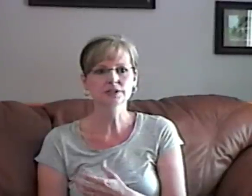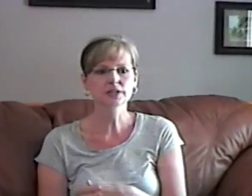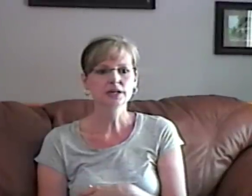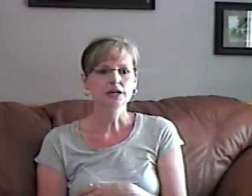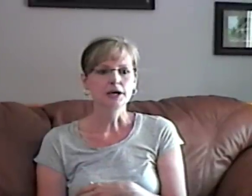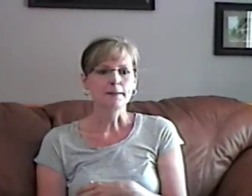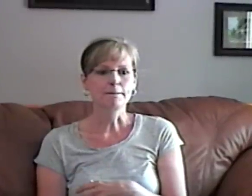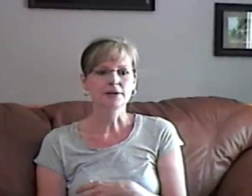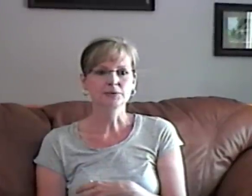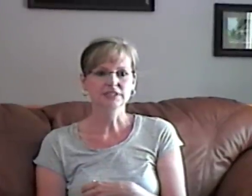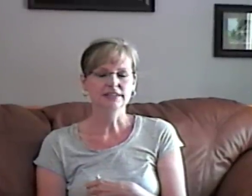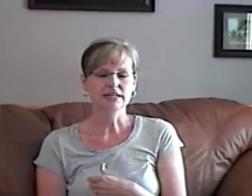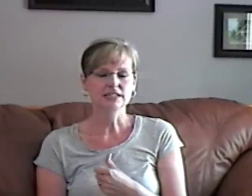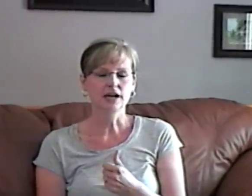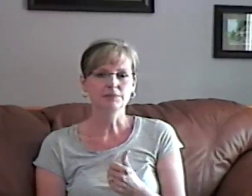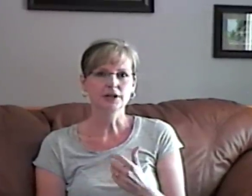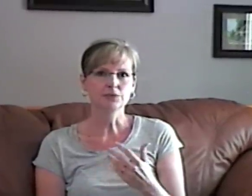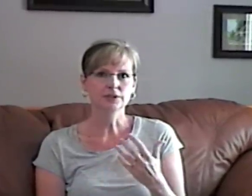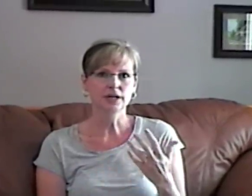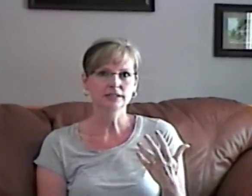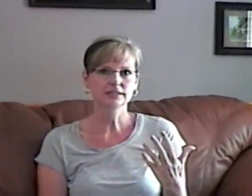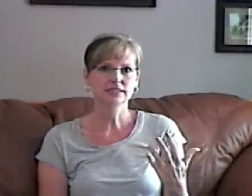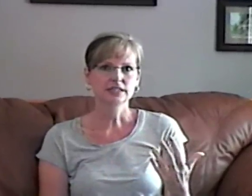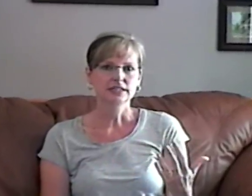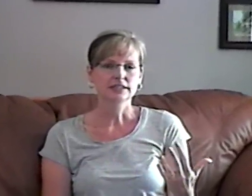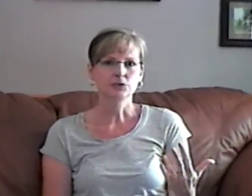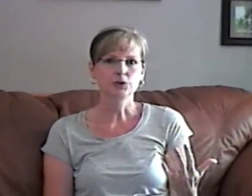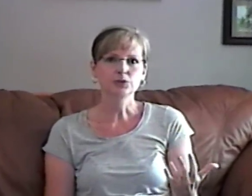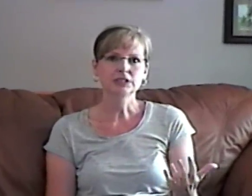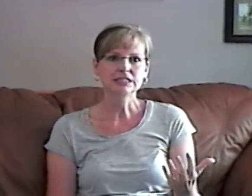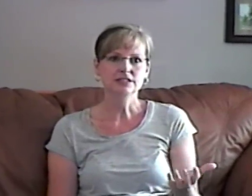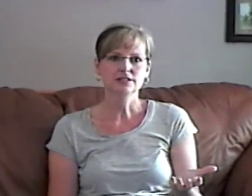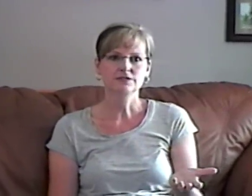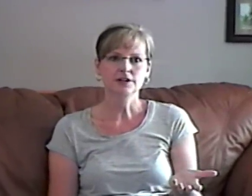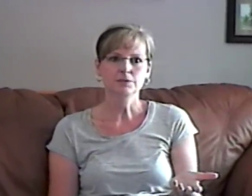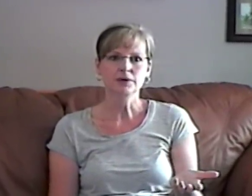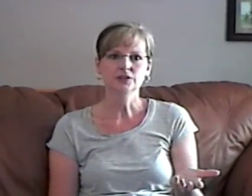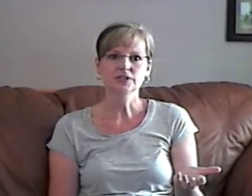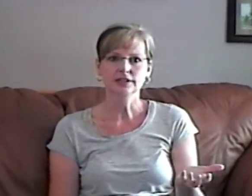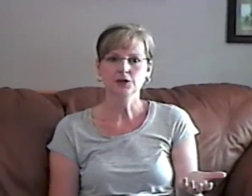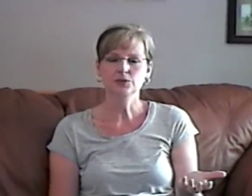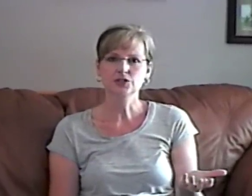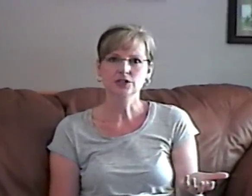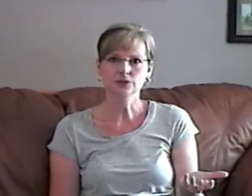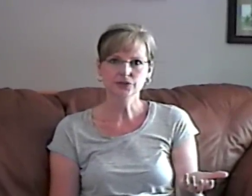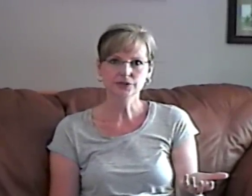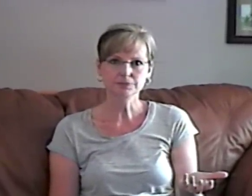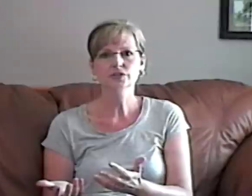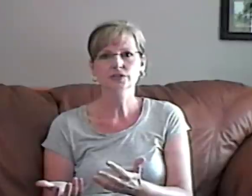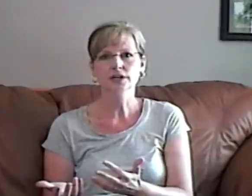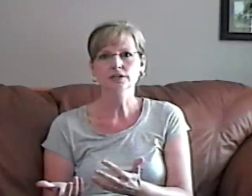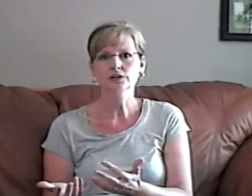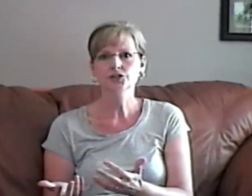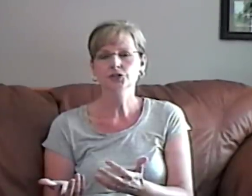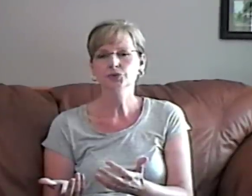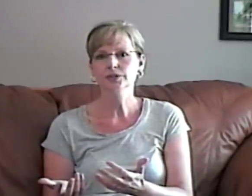us. But I realized that we really needed to develop our Sign Language skills. Our children,